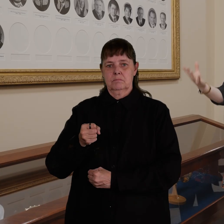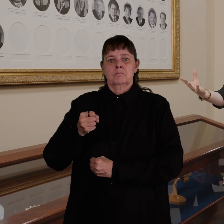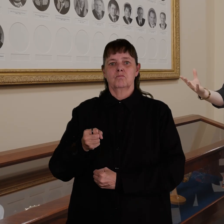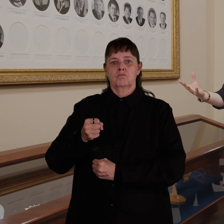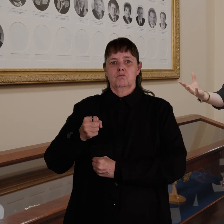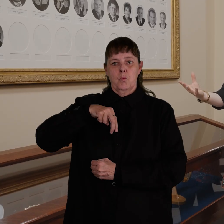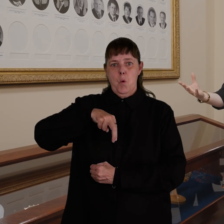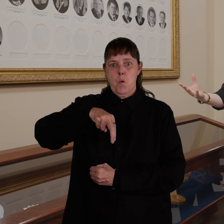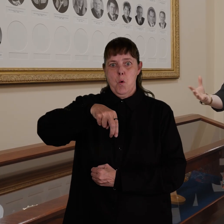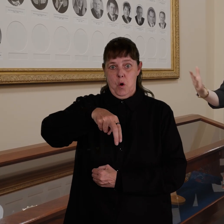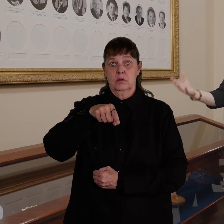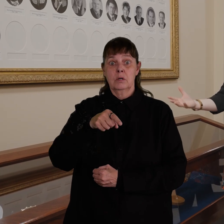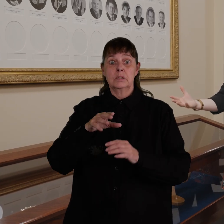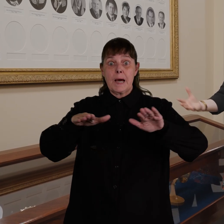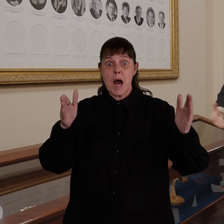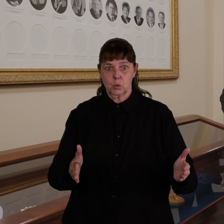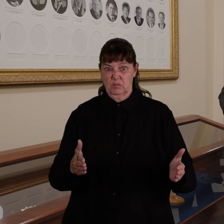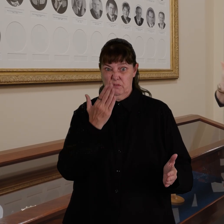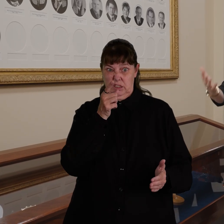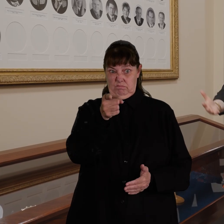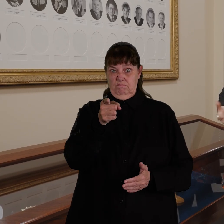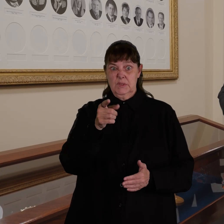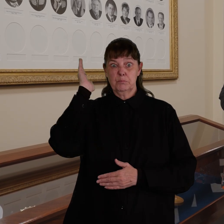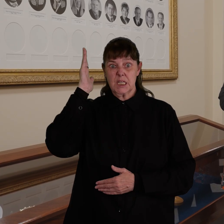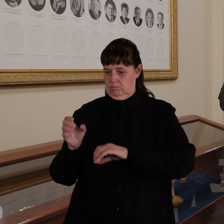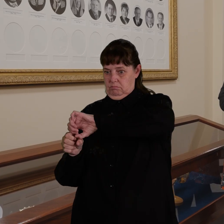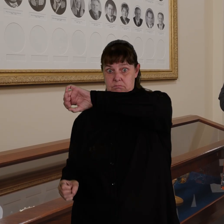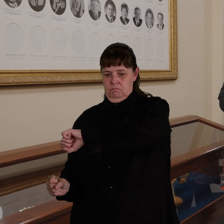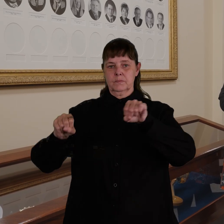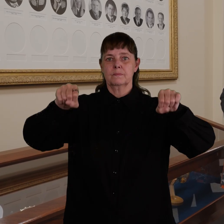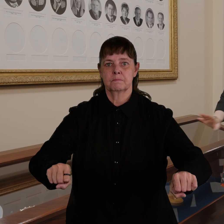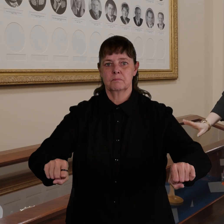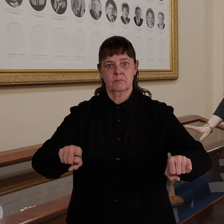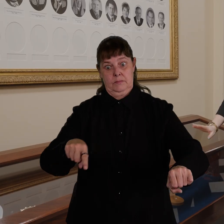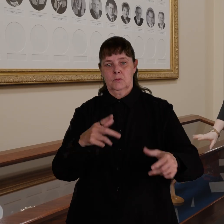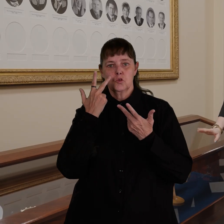in front of the speaker to show that the speaker has authority within the chamber.